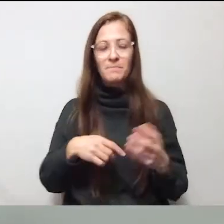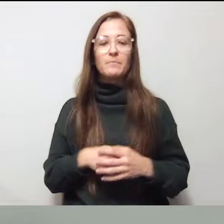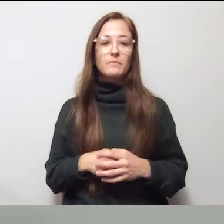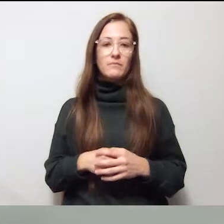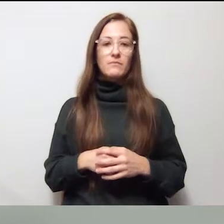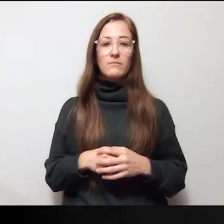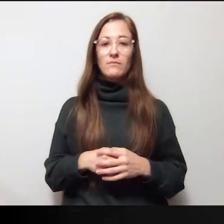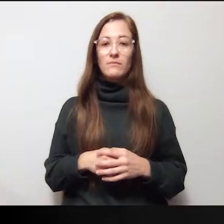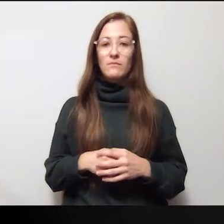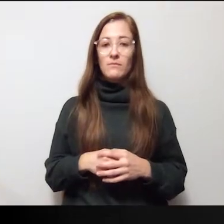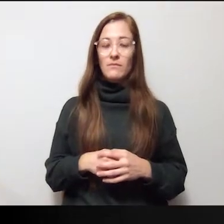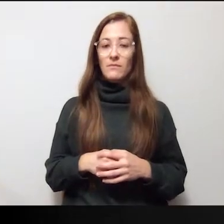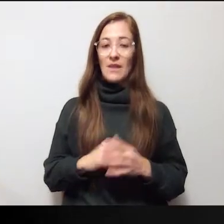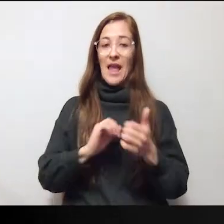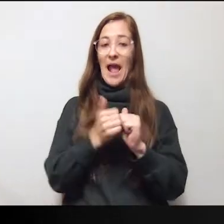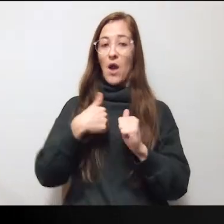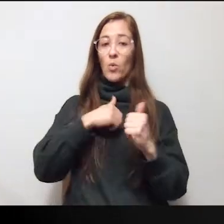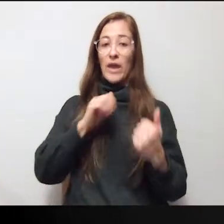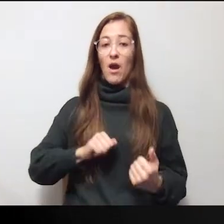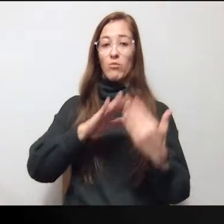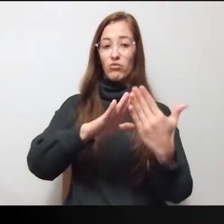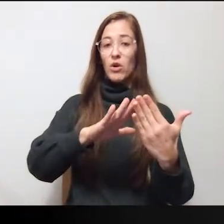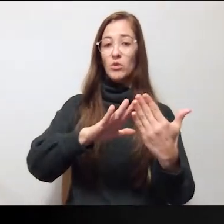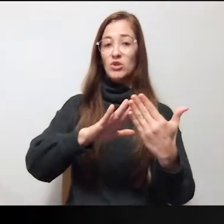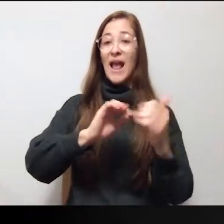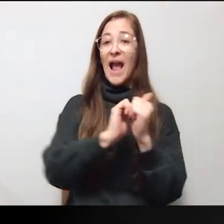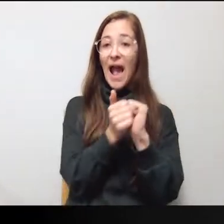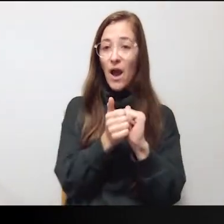The way that we look at how we age